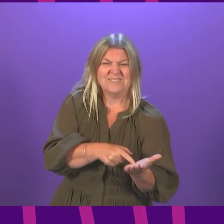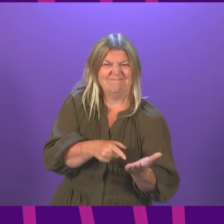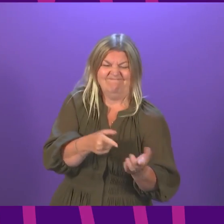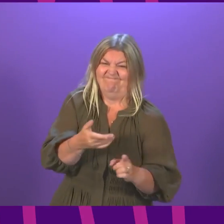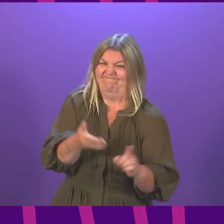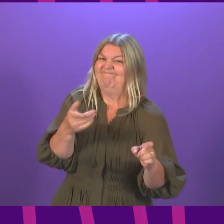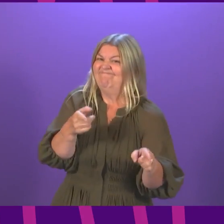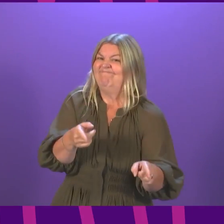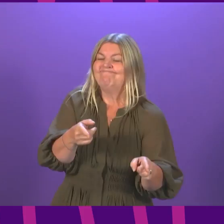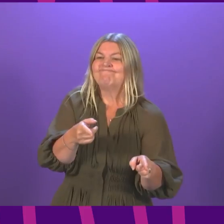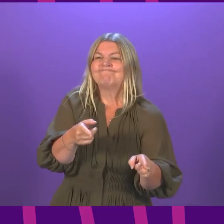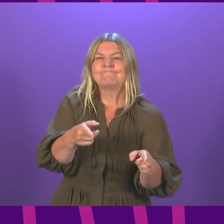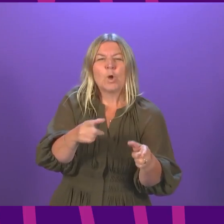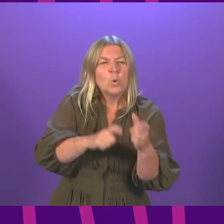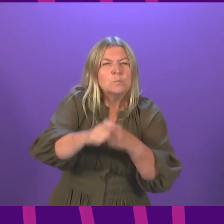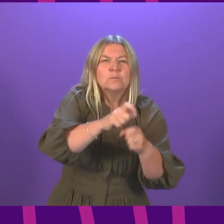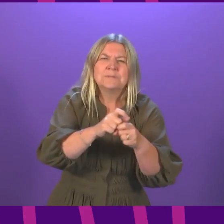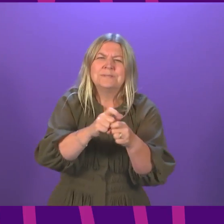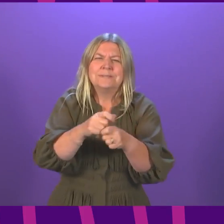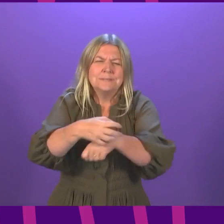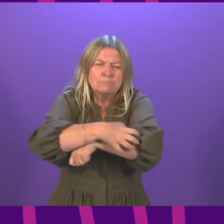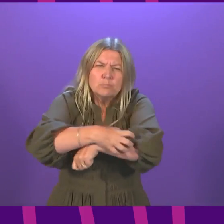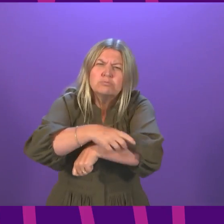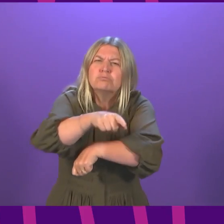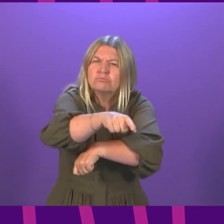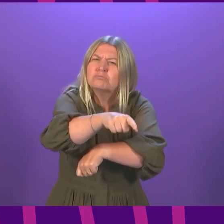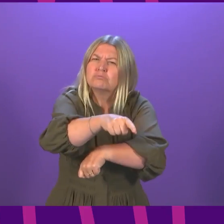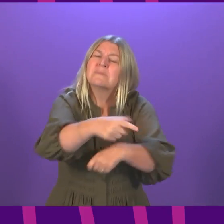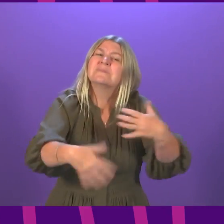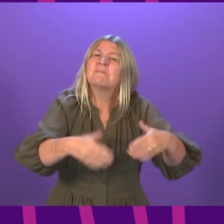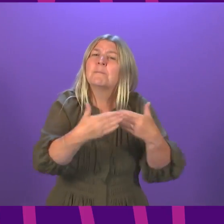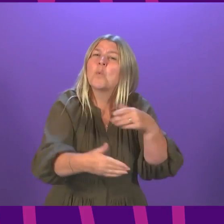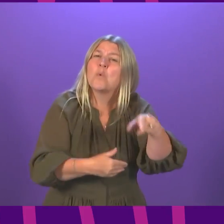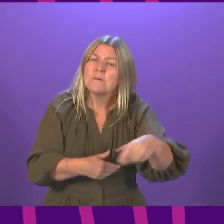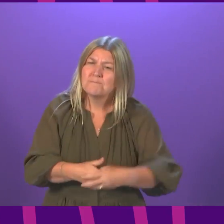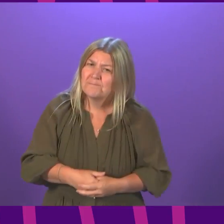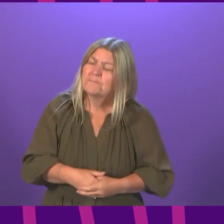That is why our national mission to save lives is linked to other work across this Government